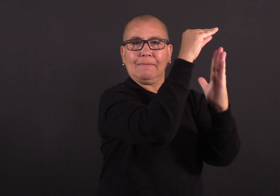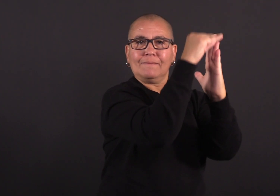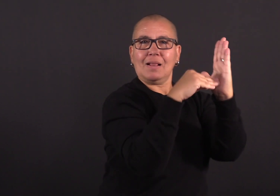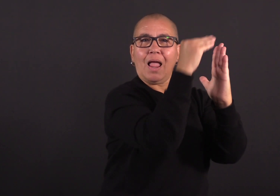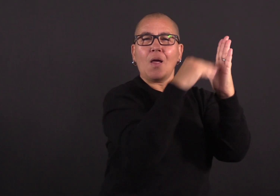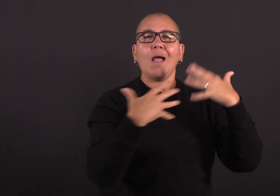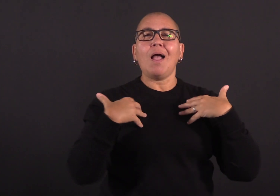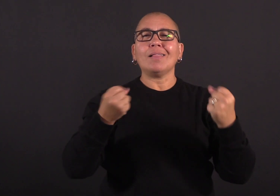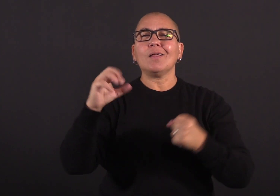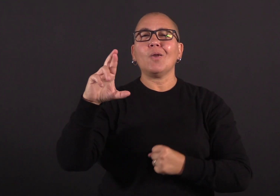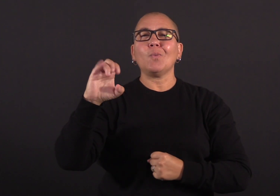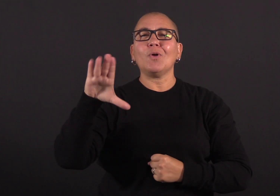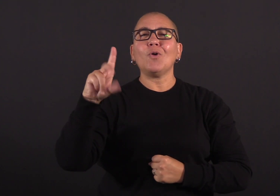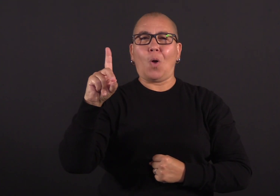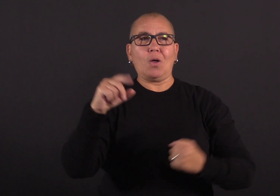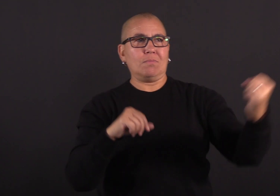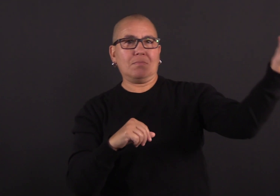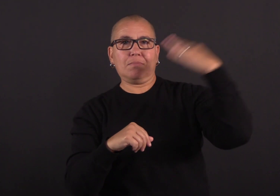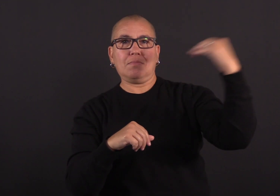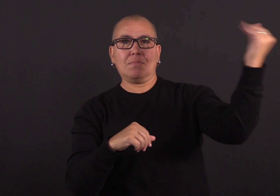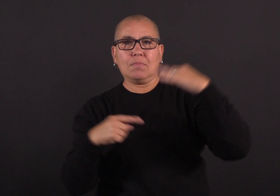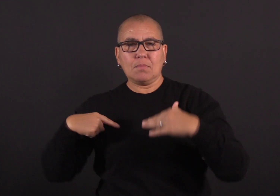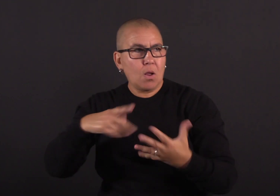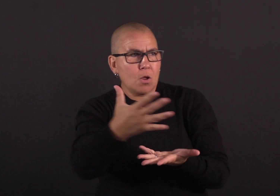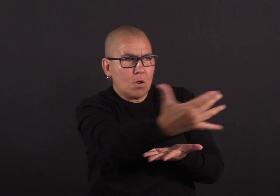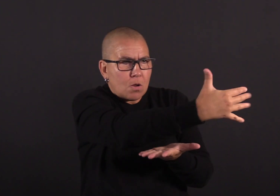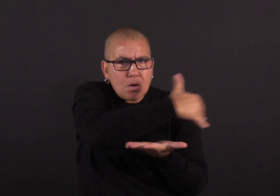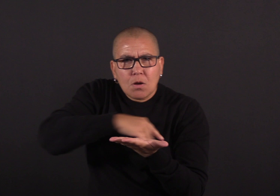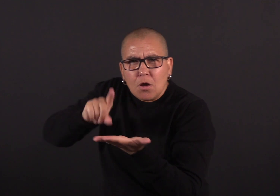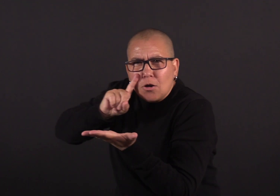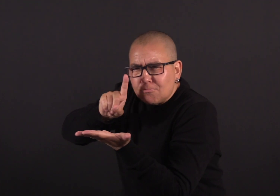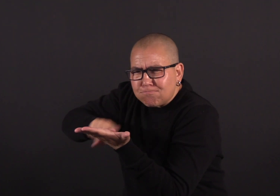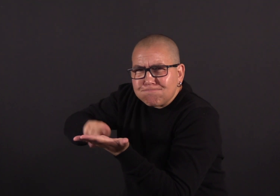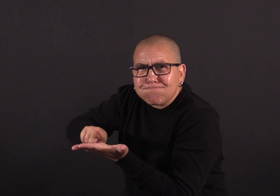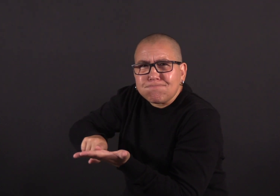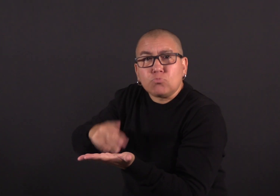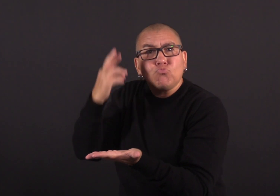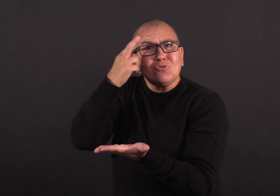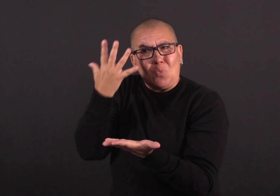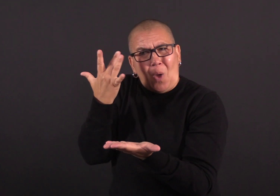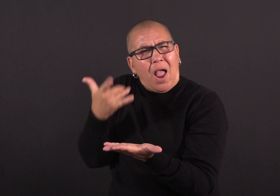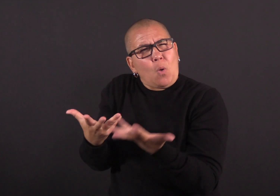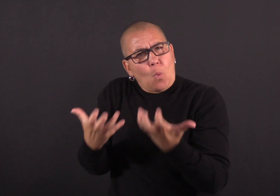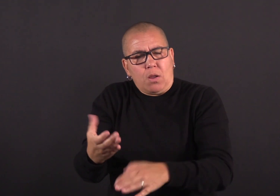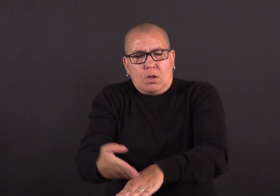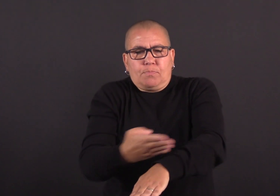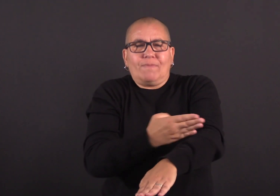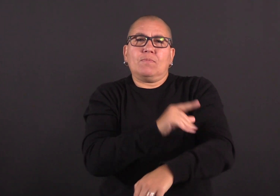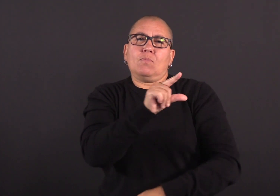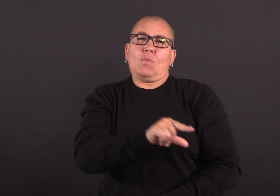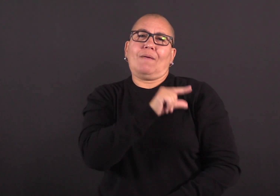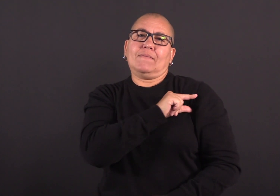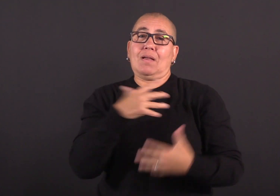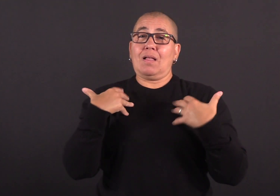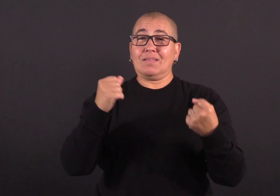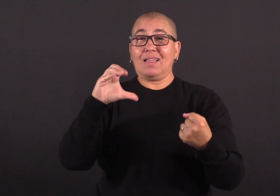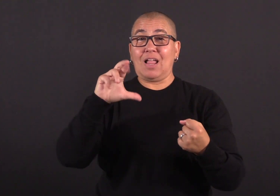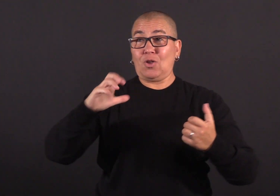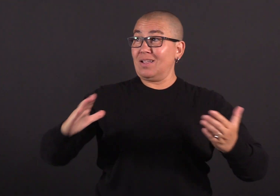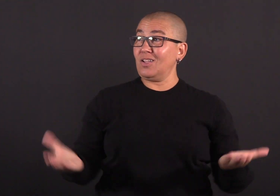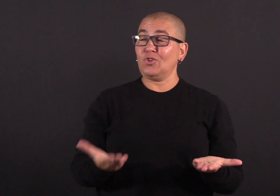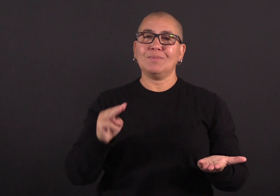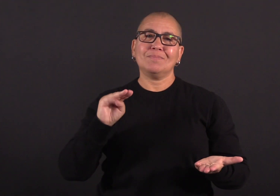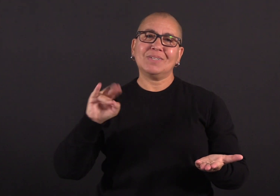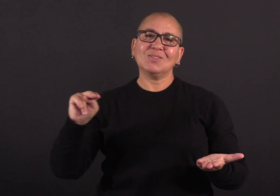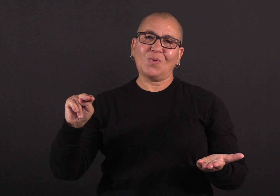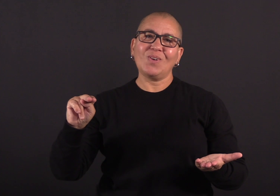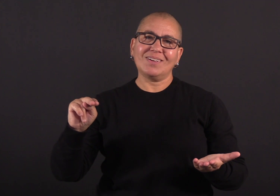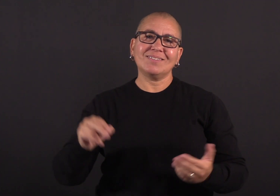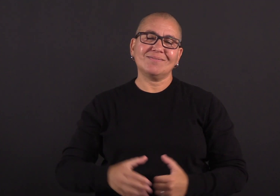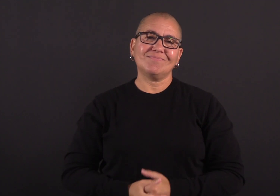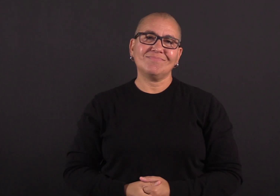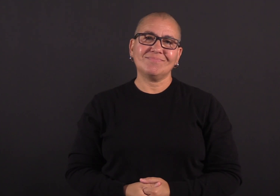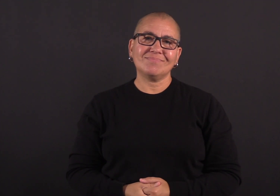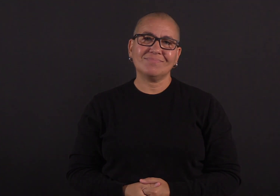and other organizations dedicated to measuring and improving health care quality in Minnesota.